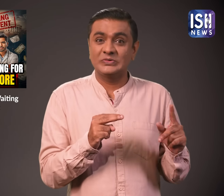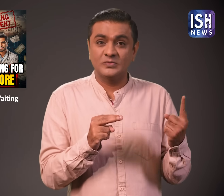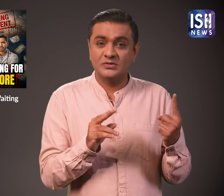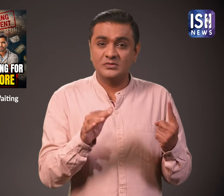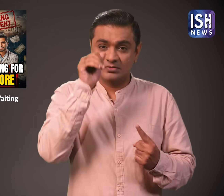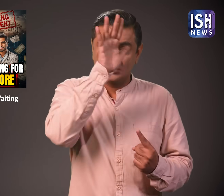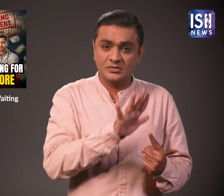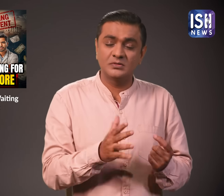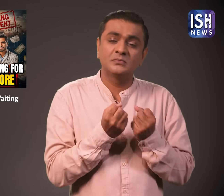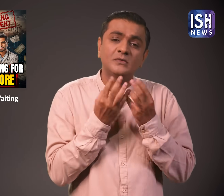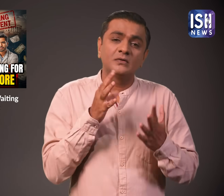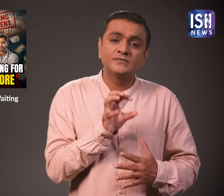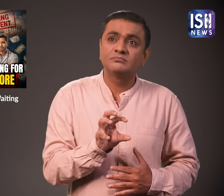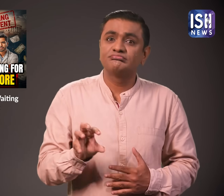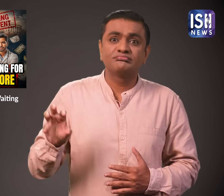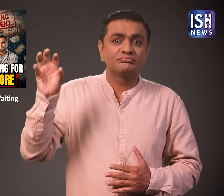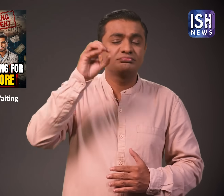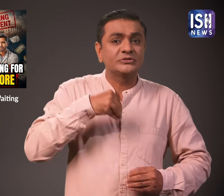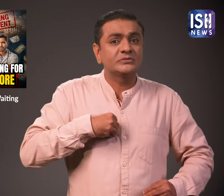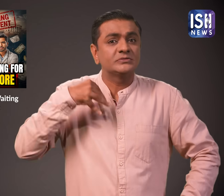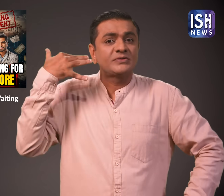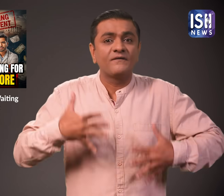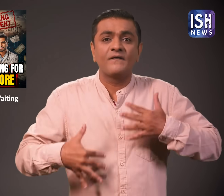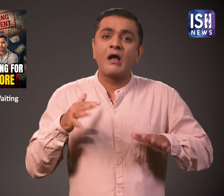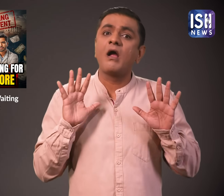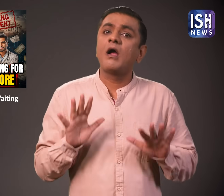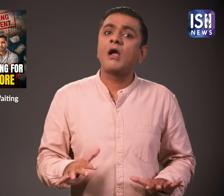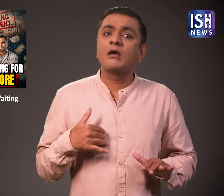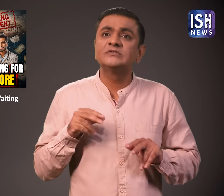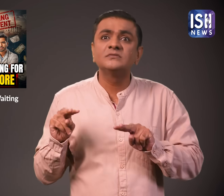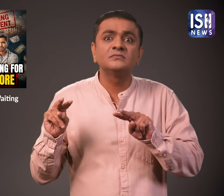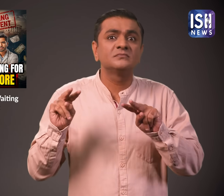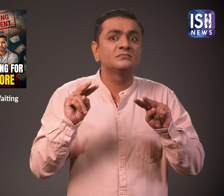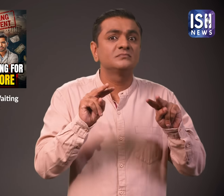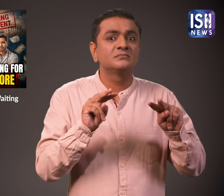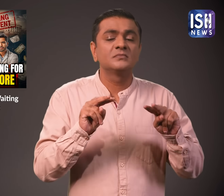This is not the only state, as many others face the same problem.